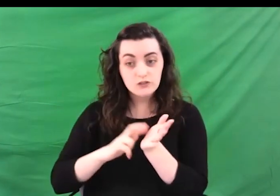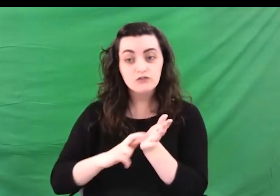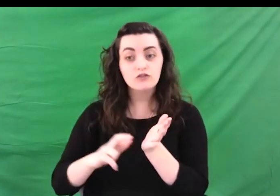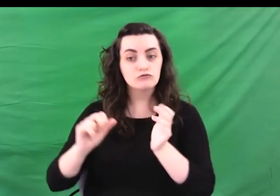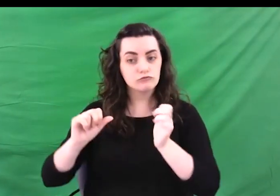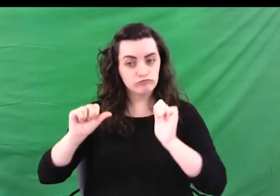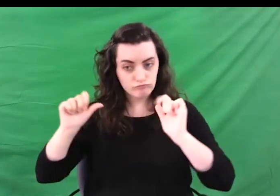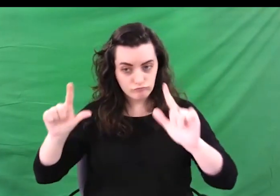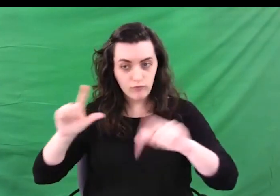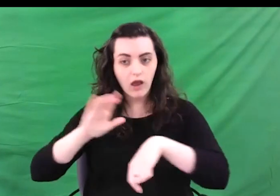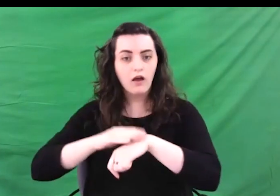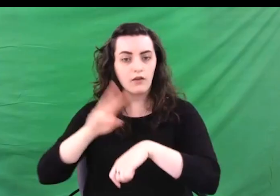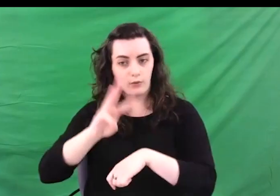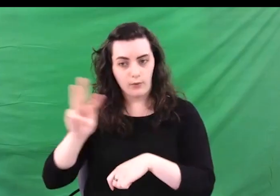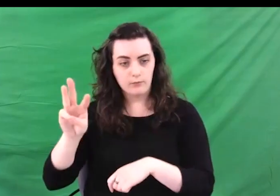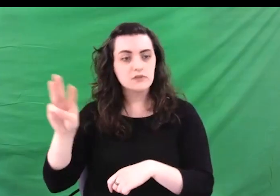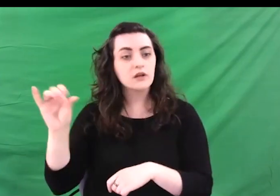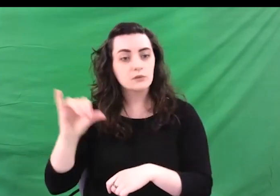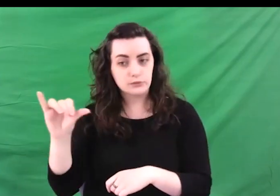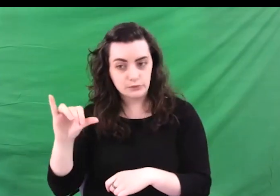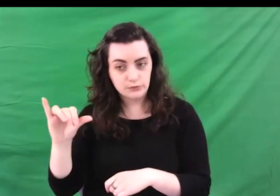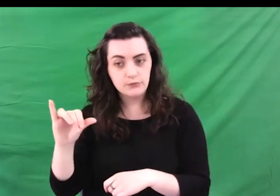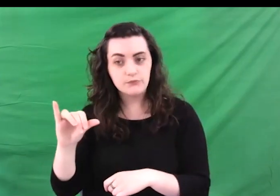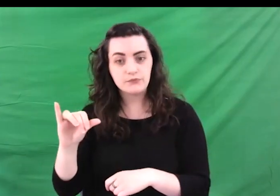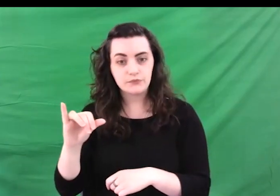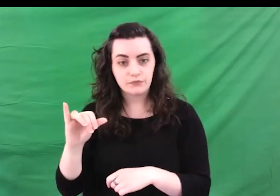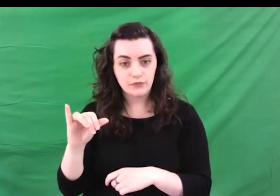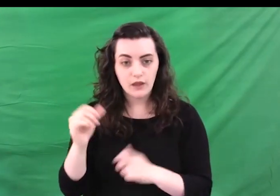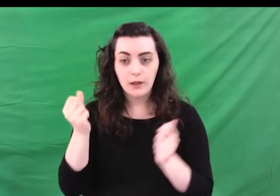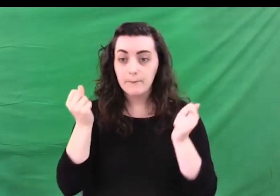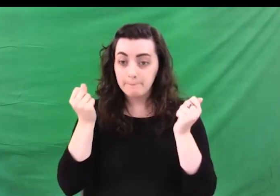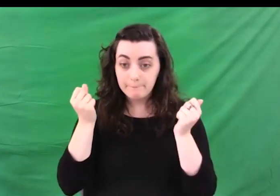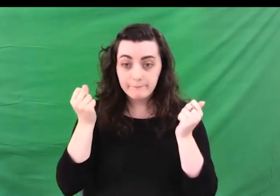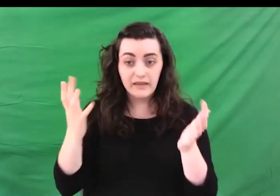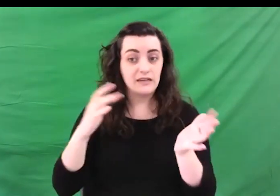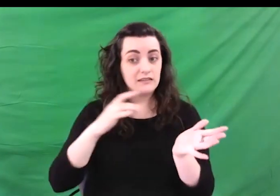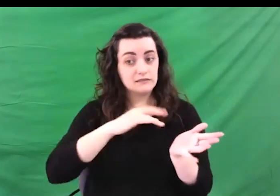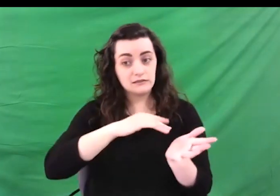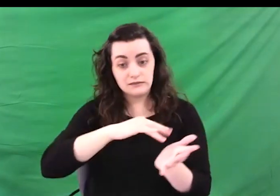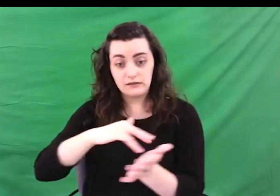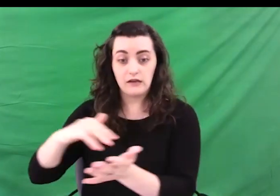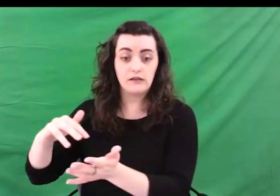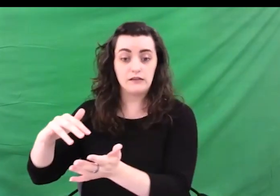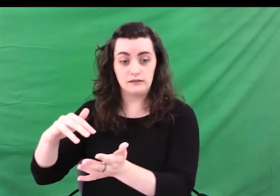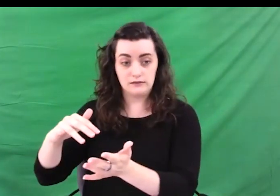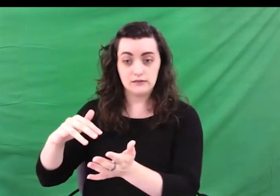and there are many studies listed, and then also a Word document.